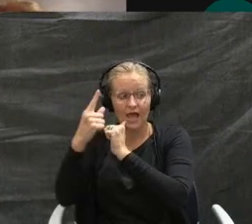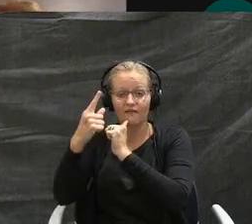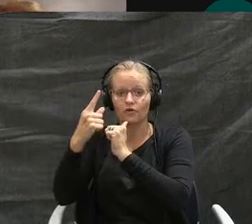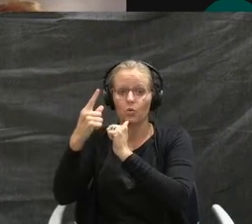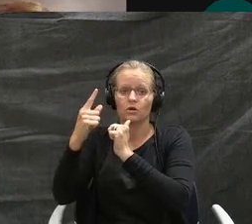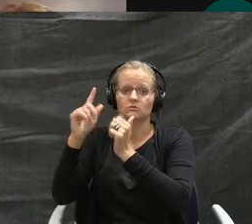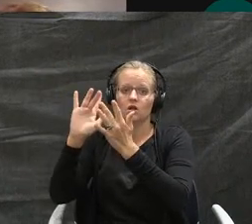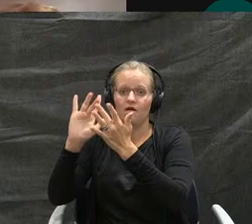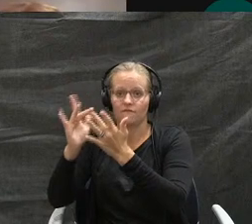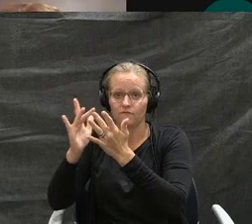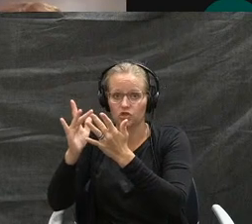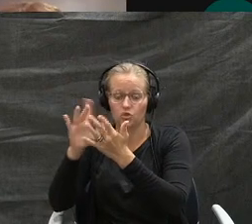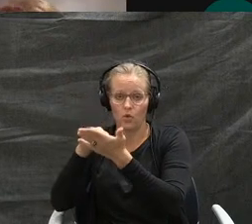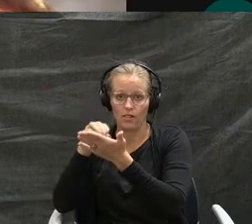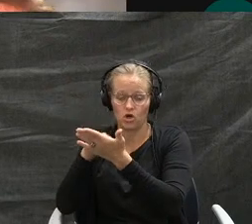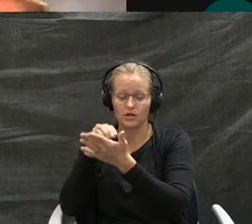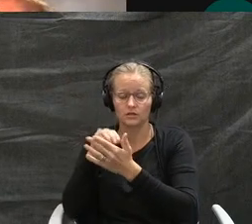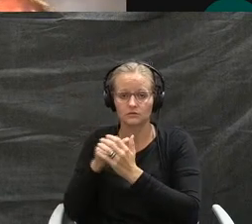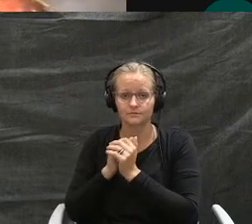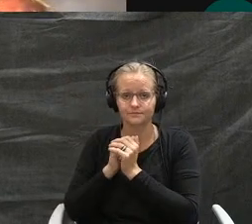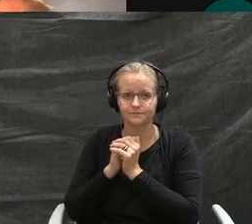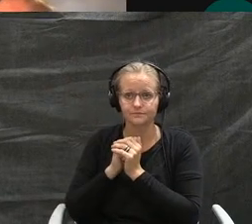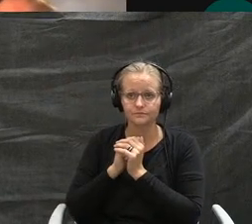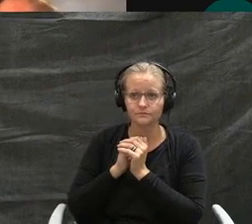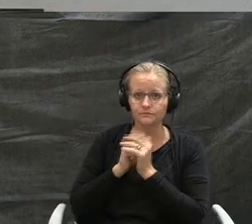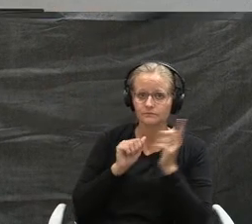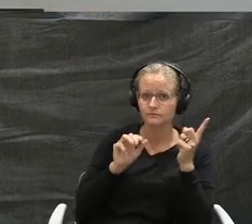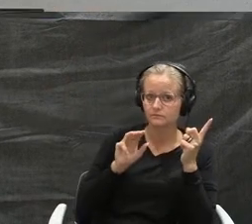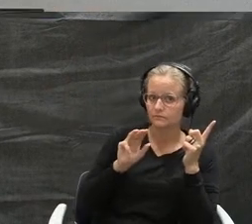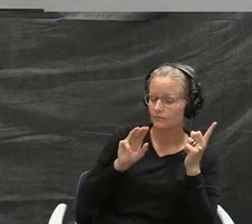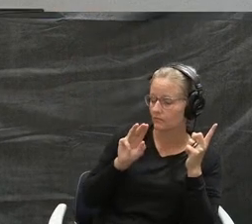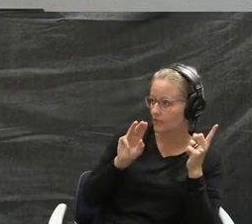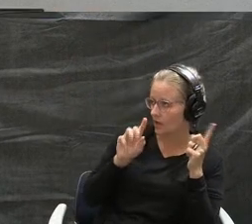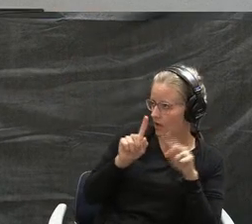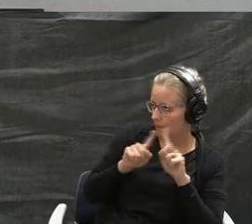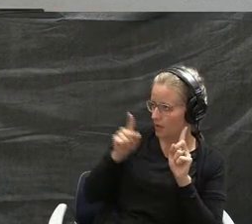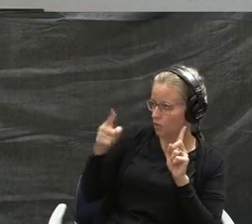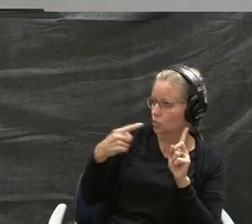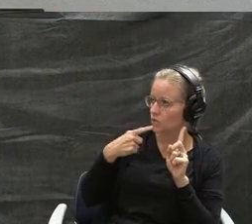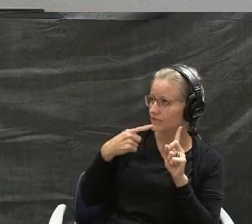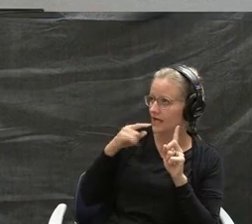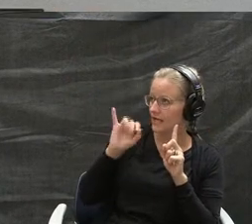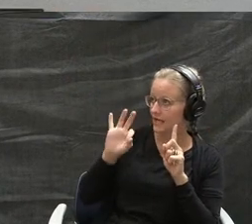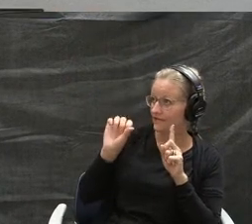it? Yeah, and if it was 10 or less of things started,